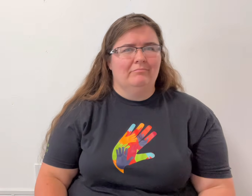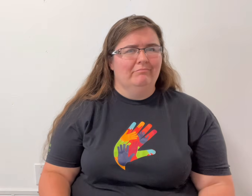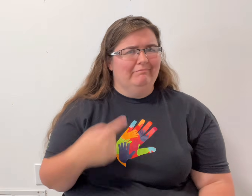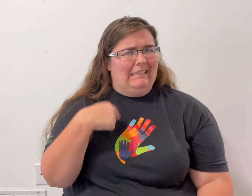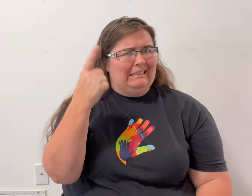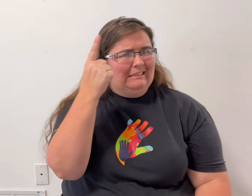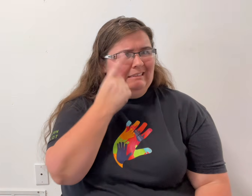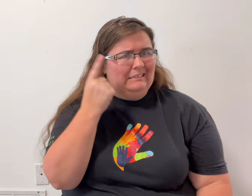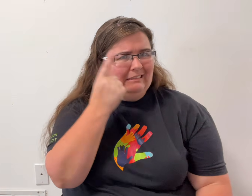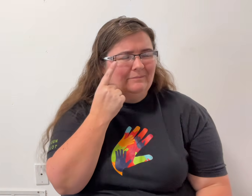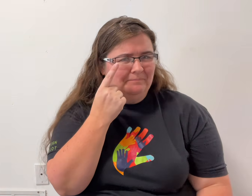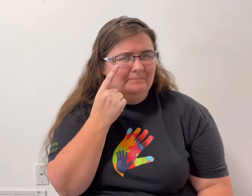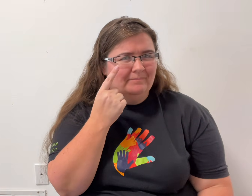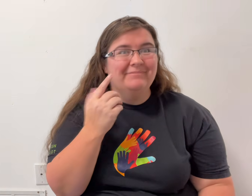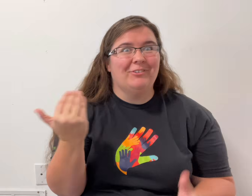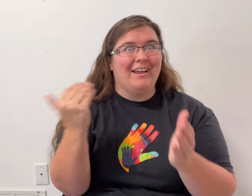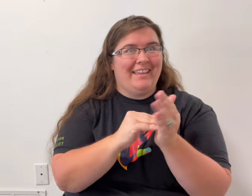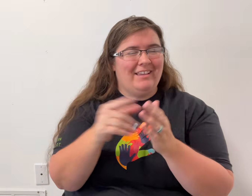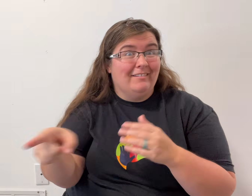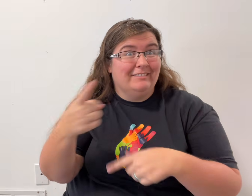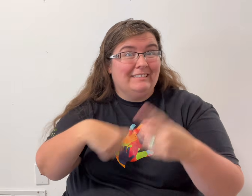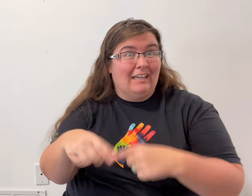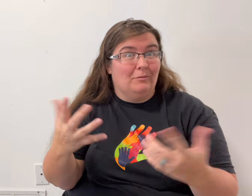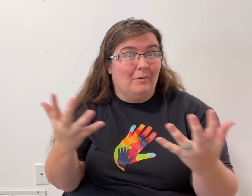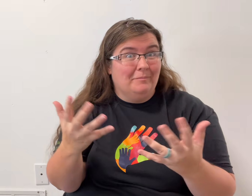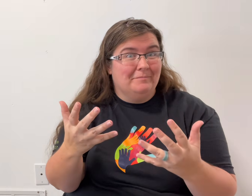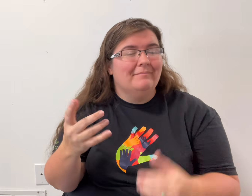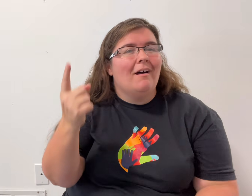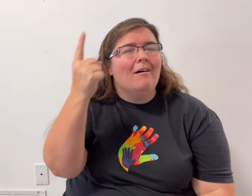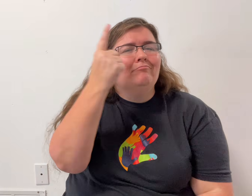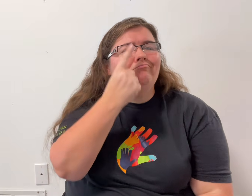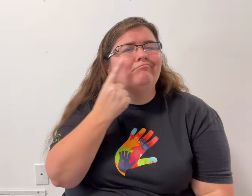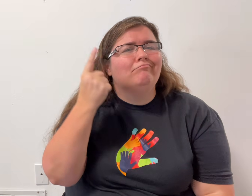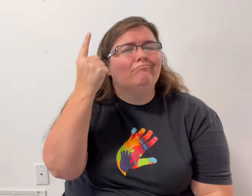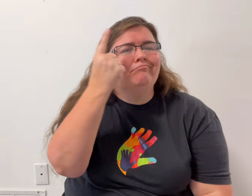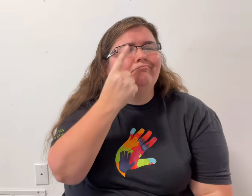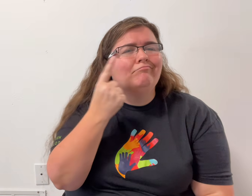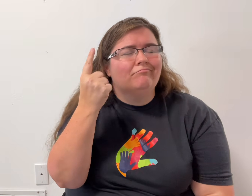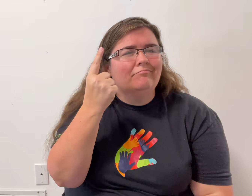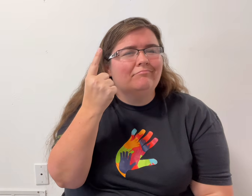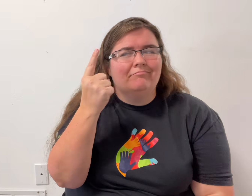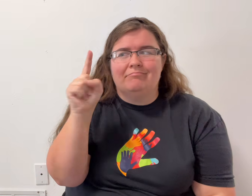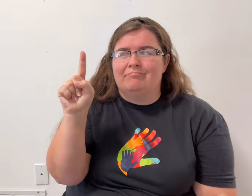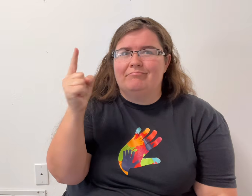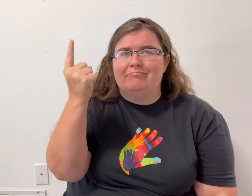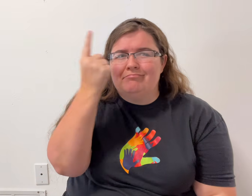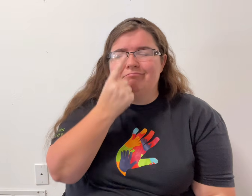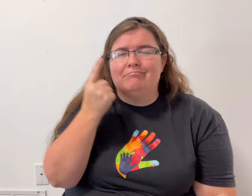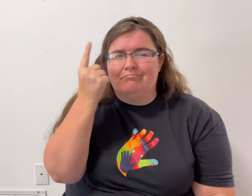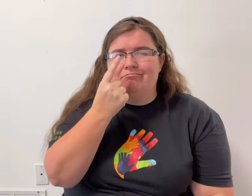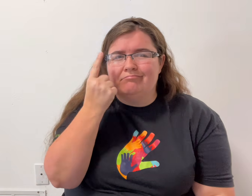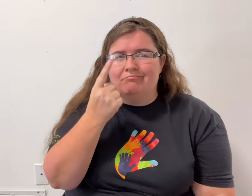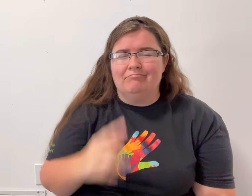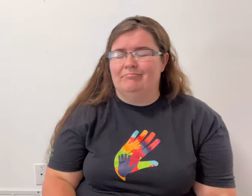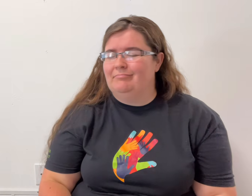ME WONDER so again she signs what? WONDER